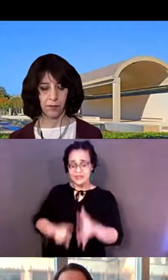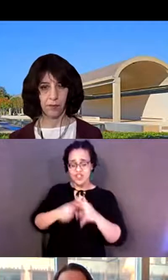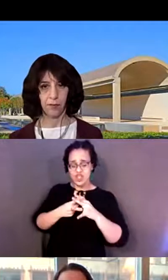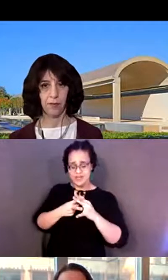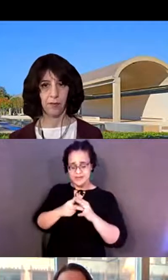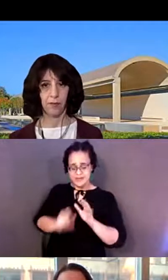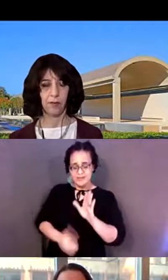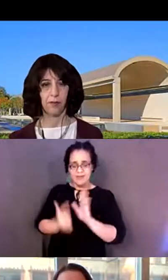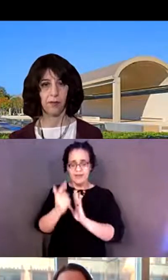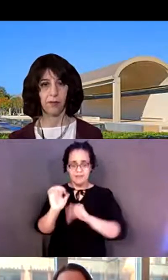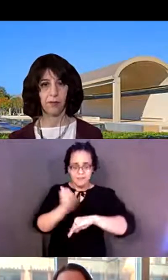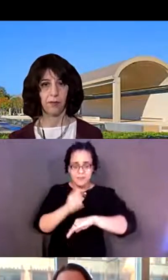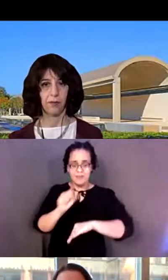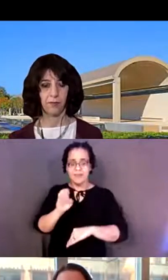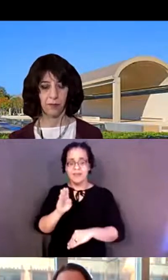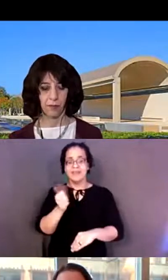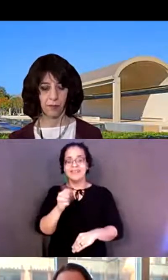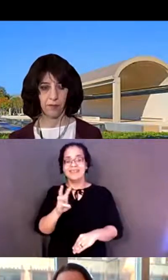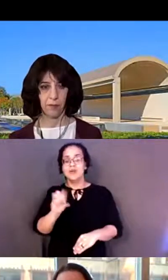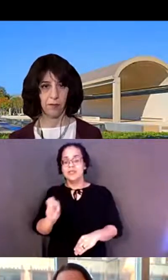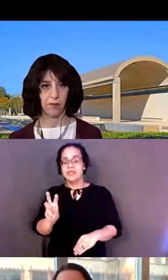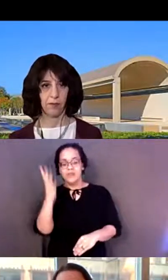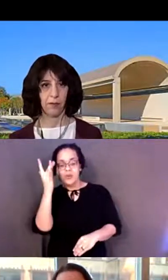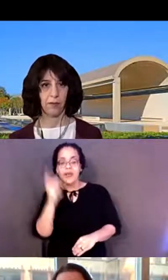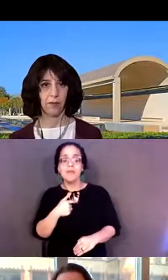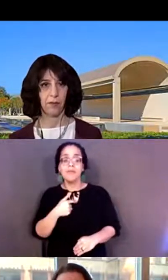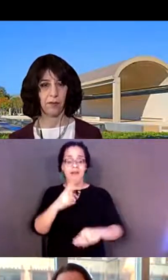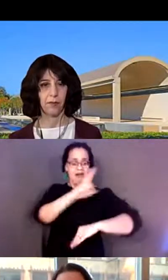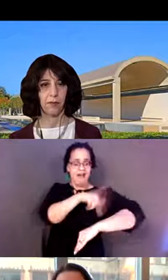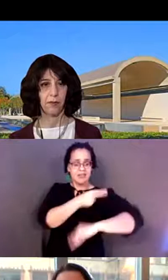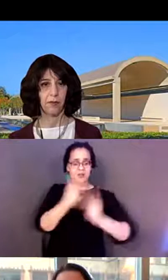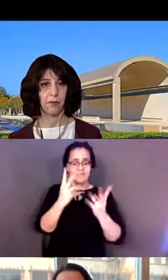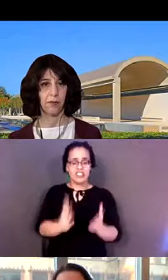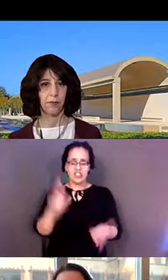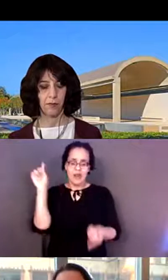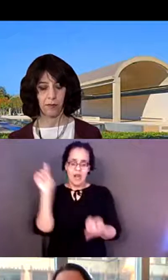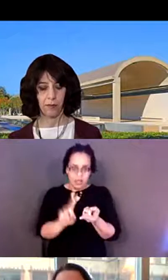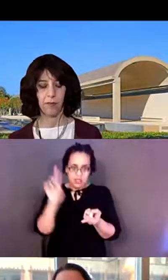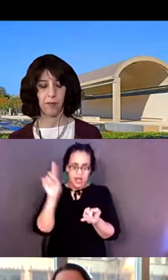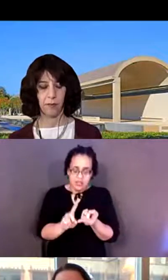visitors to the hospitals and what we made clear in this law is